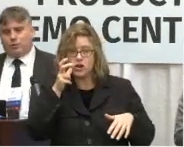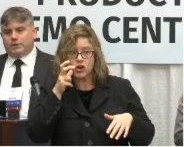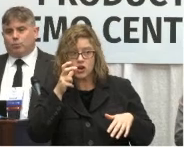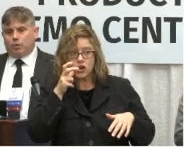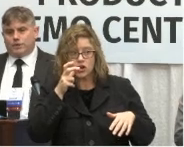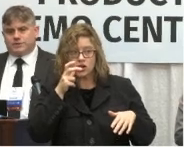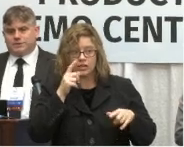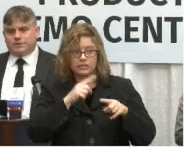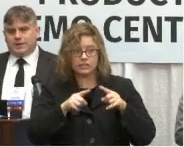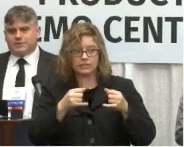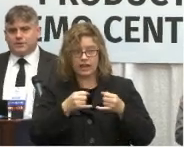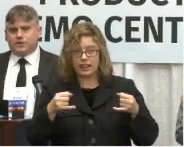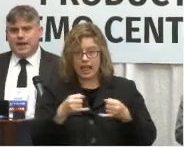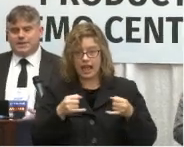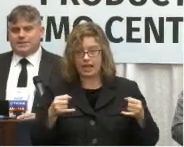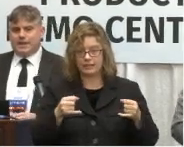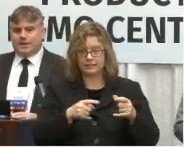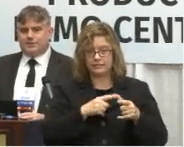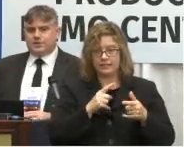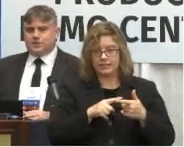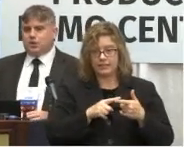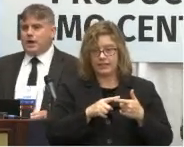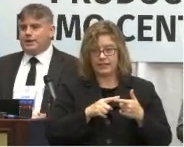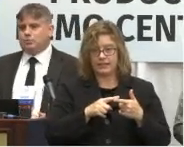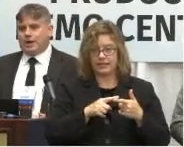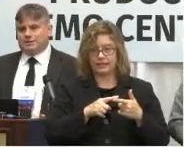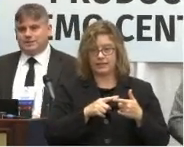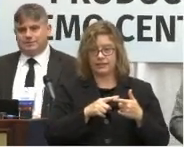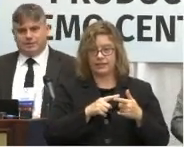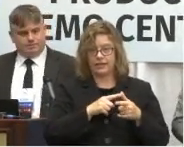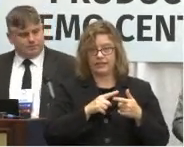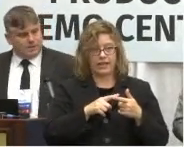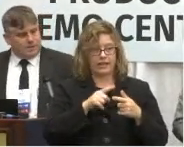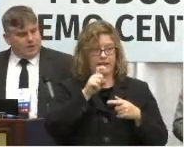what it works is to essentially as in a Digital XY TV.